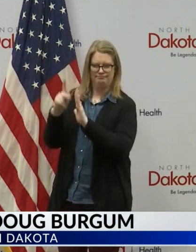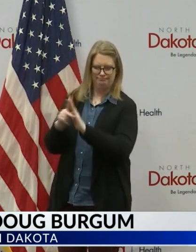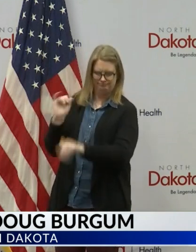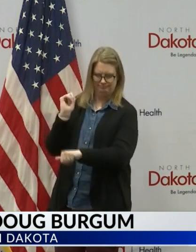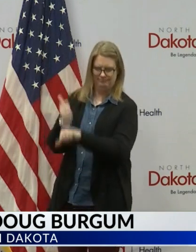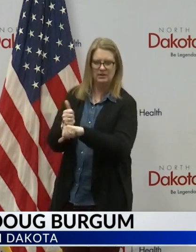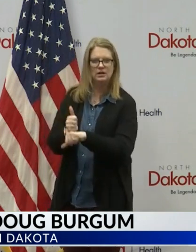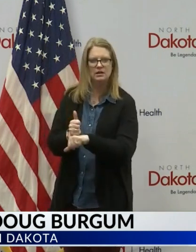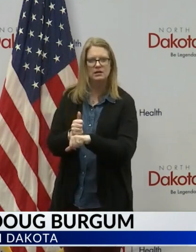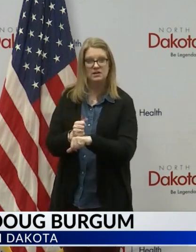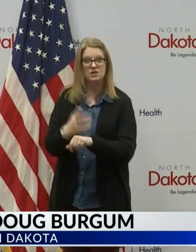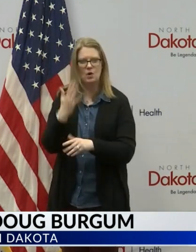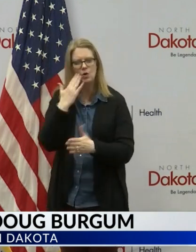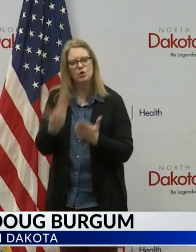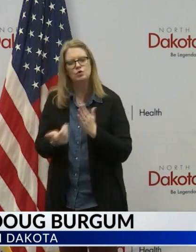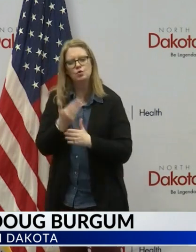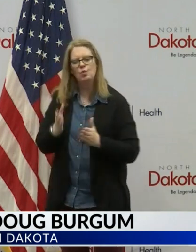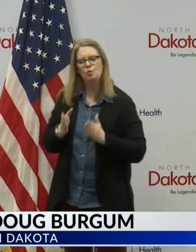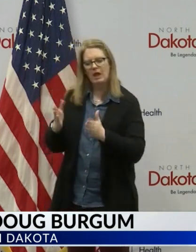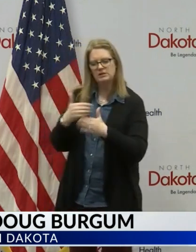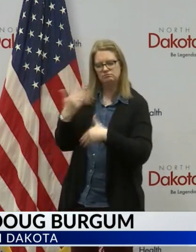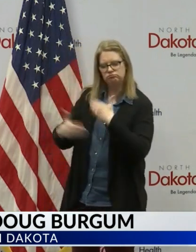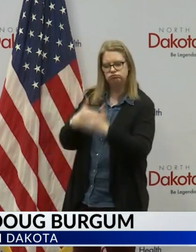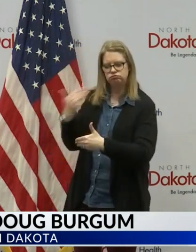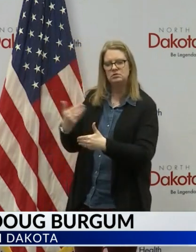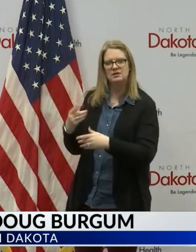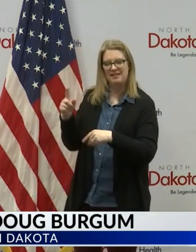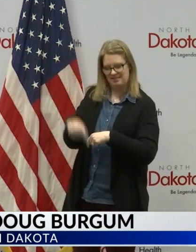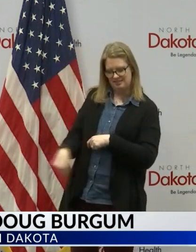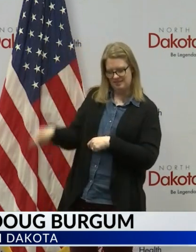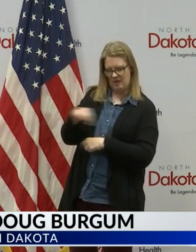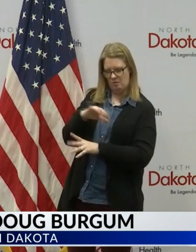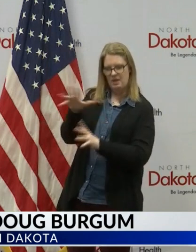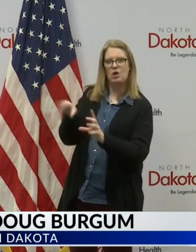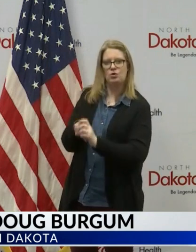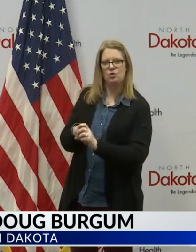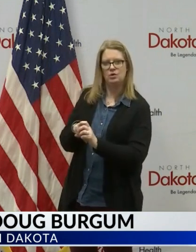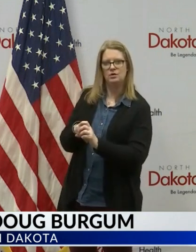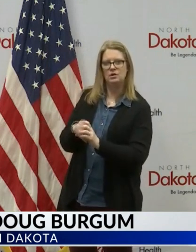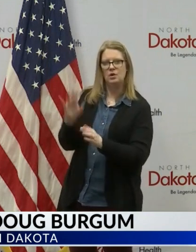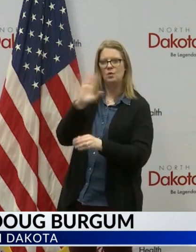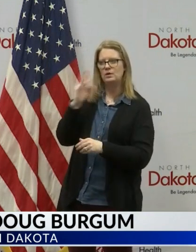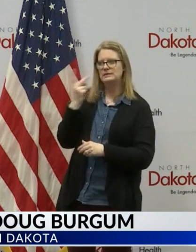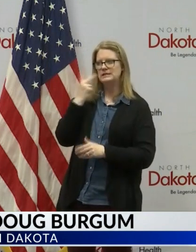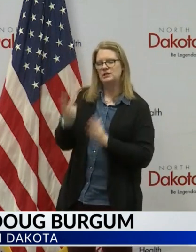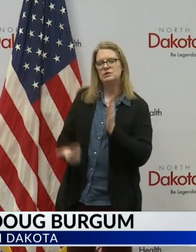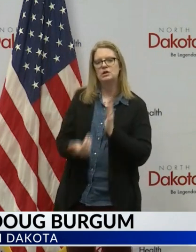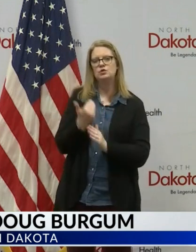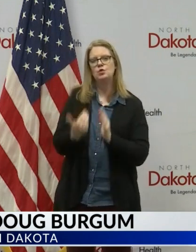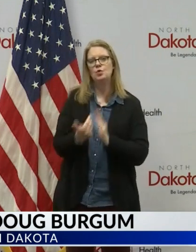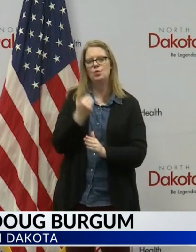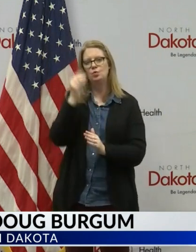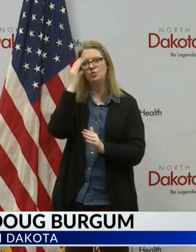OUR NORTH DAKOTA RESTART TEAM AND HAVE THE GUIDELINES IN PLACE FOR THE REOPENING, A NUMBER THINGS THAT WOULD BE